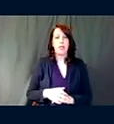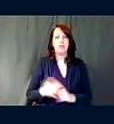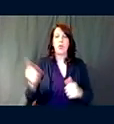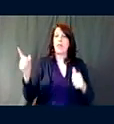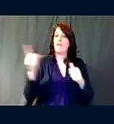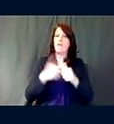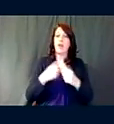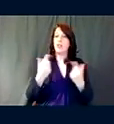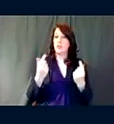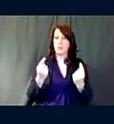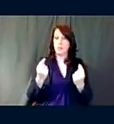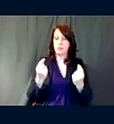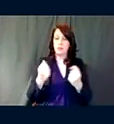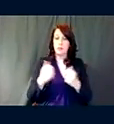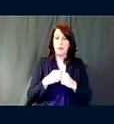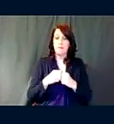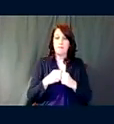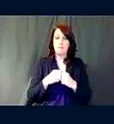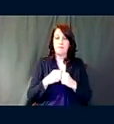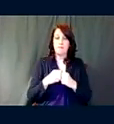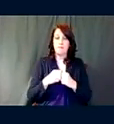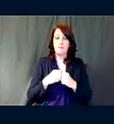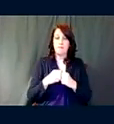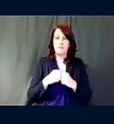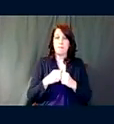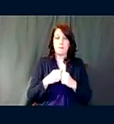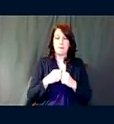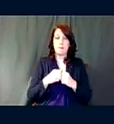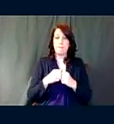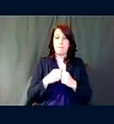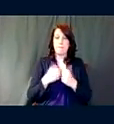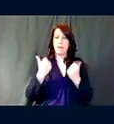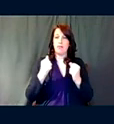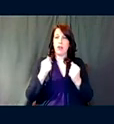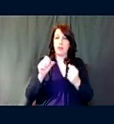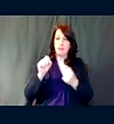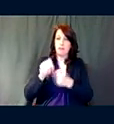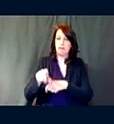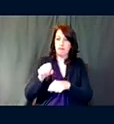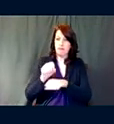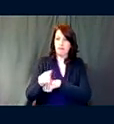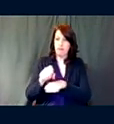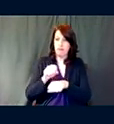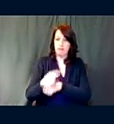SO THE FIRST THING WE DID IS TO